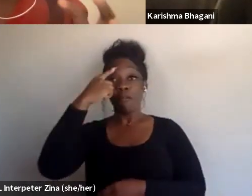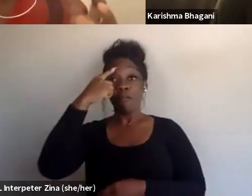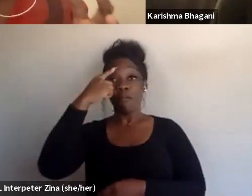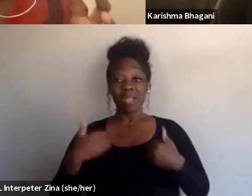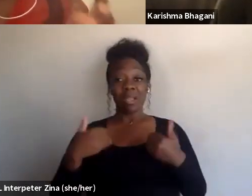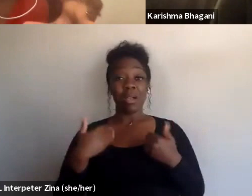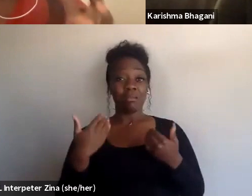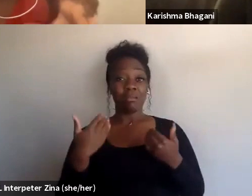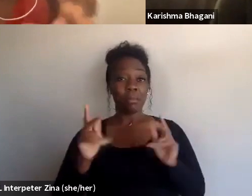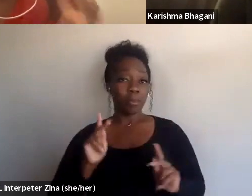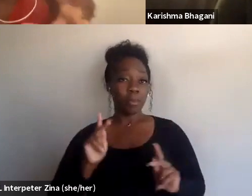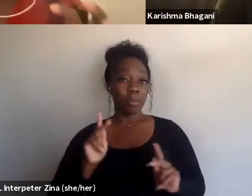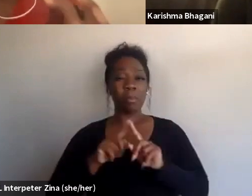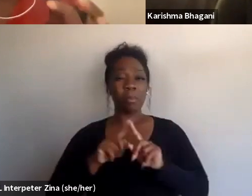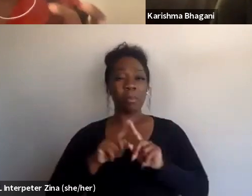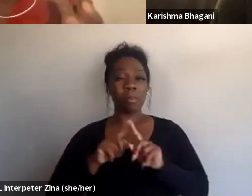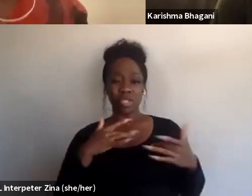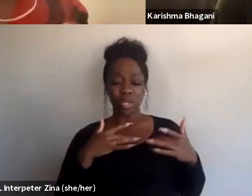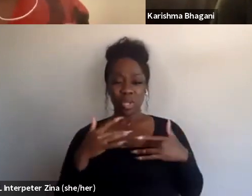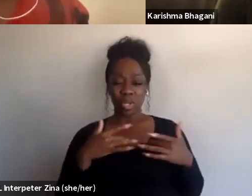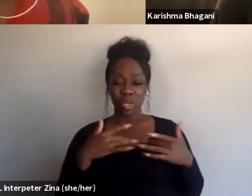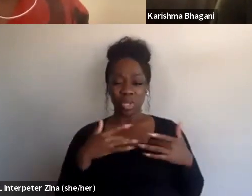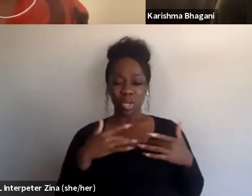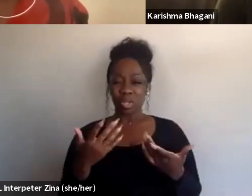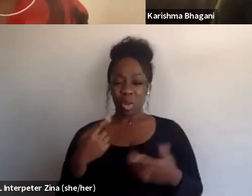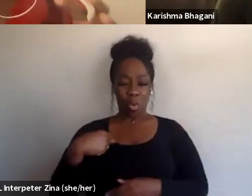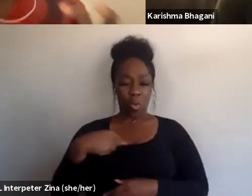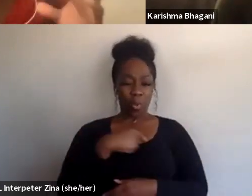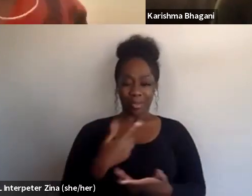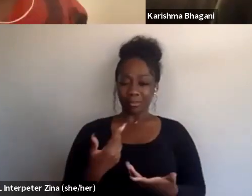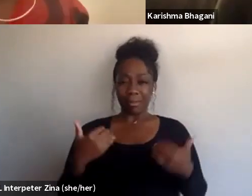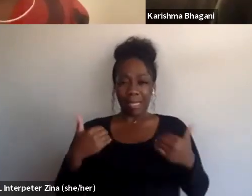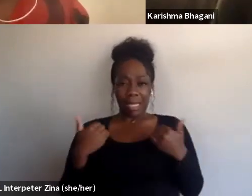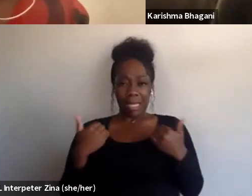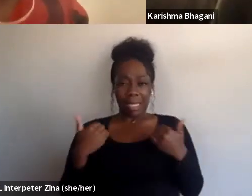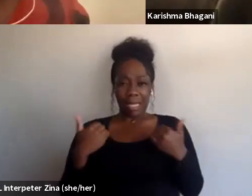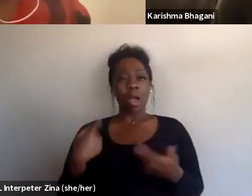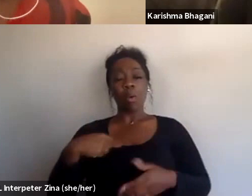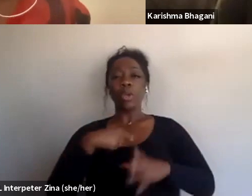on what are we as the youth saying about what's happening now.